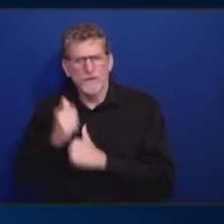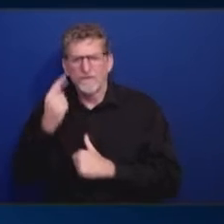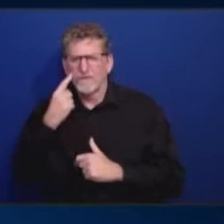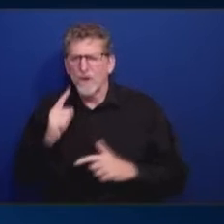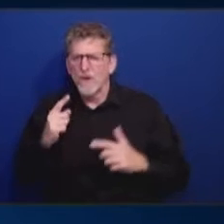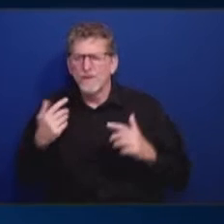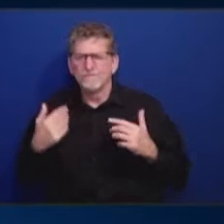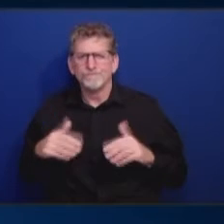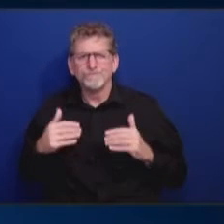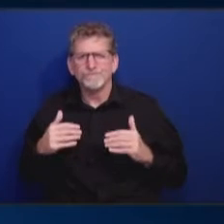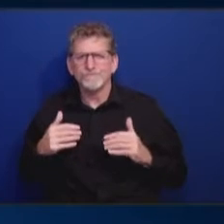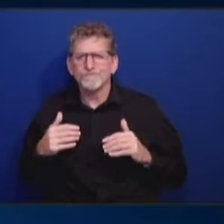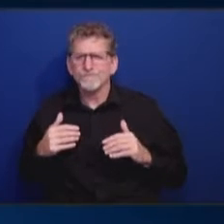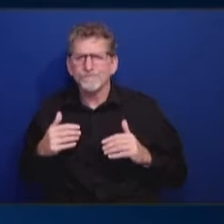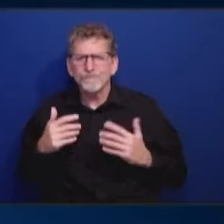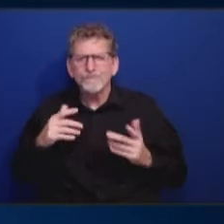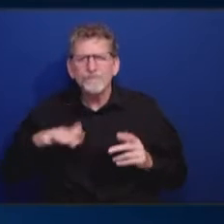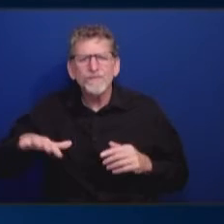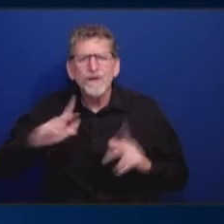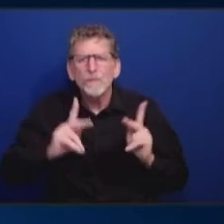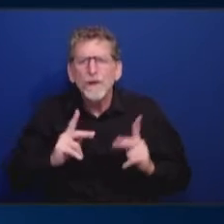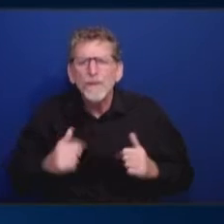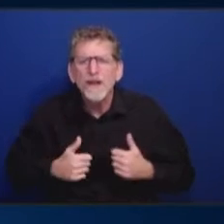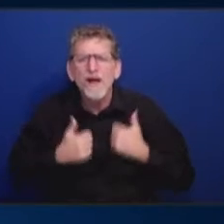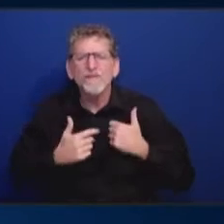but there's also communities at risk because of forces